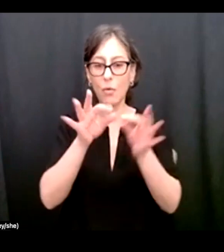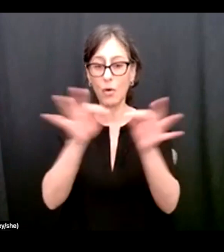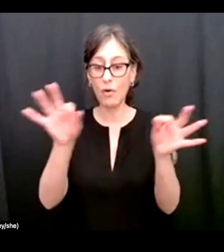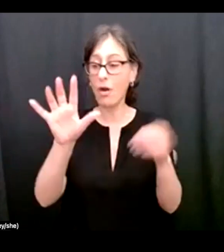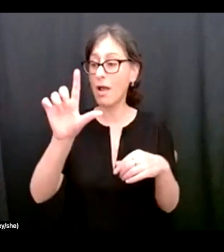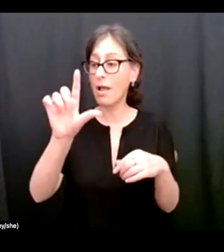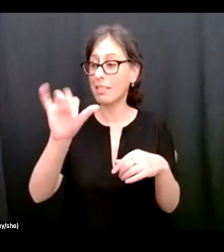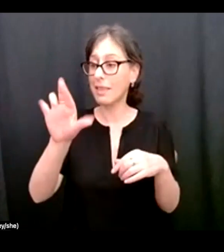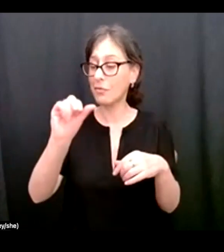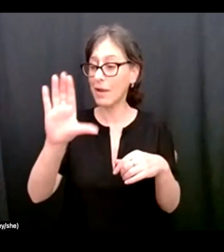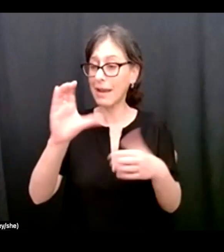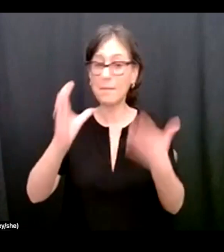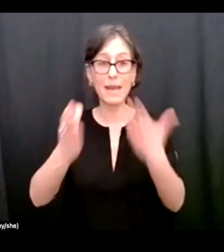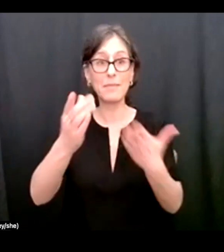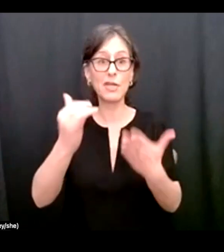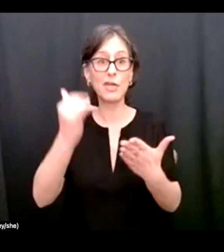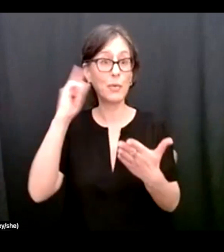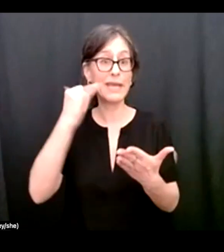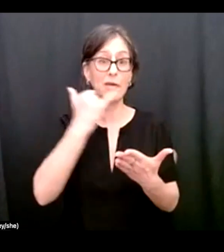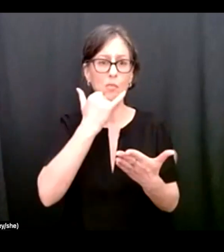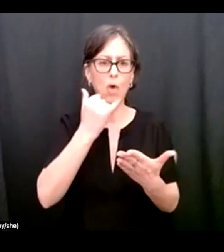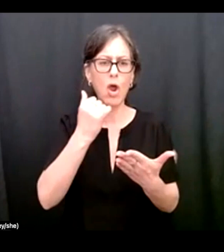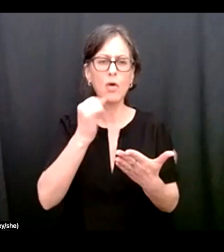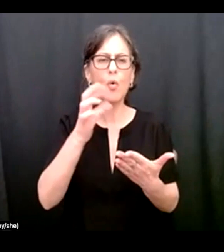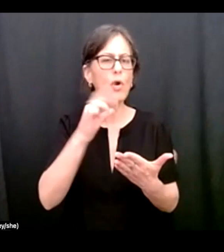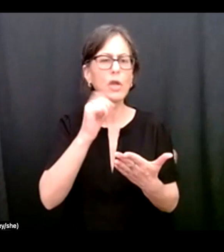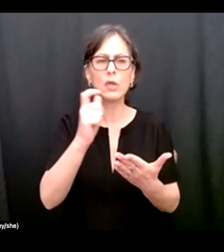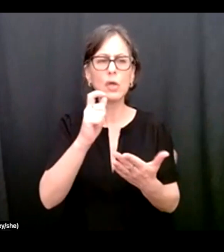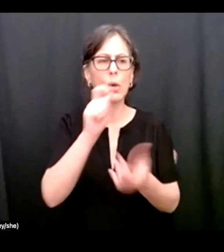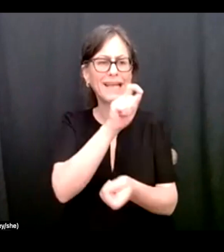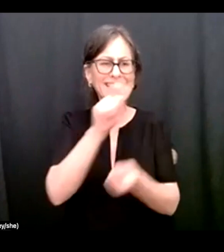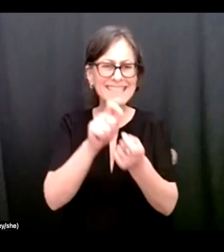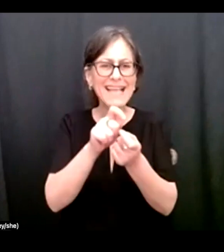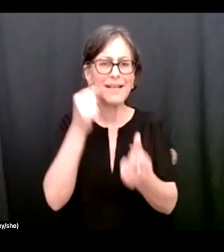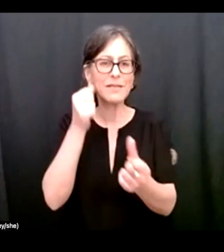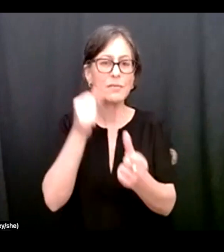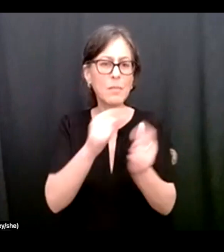you may mishear or you can't quite remember all the words, but you know the gist of it